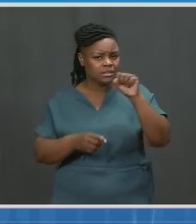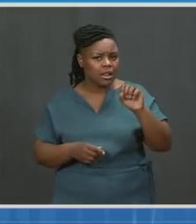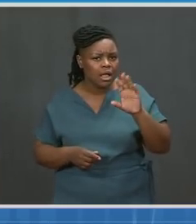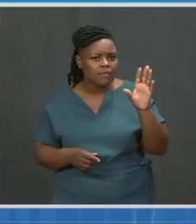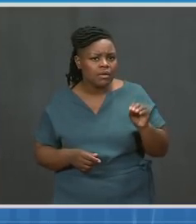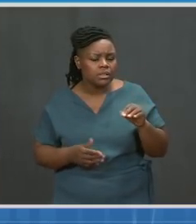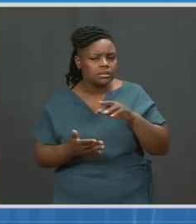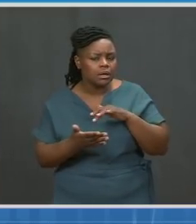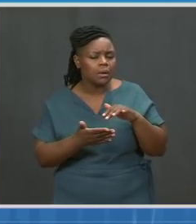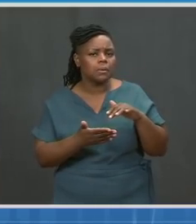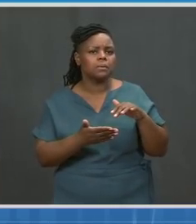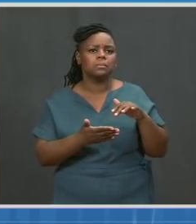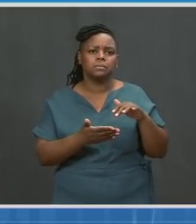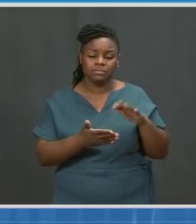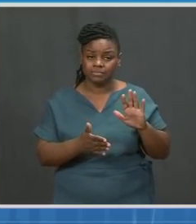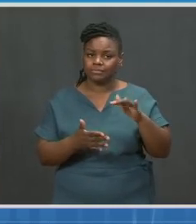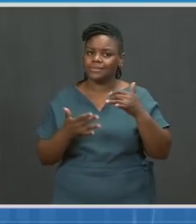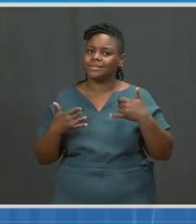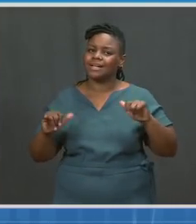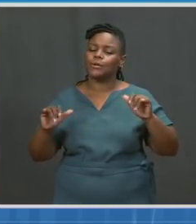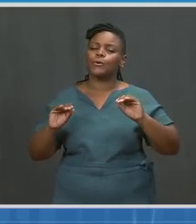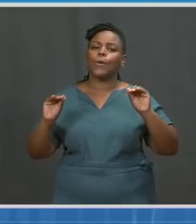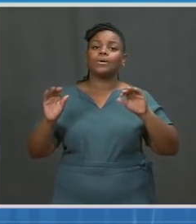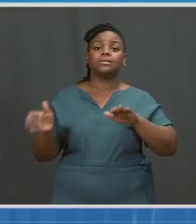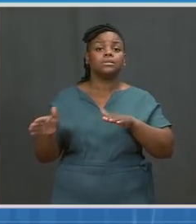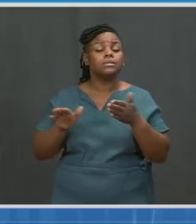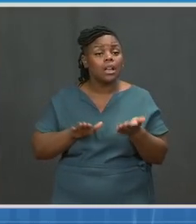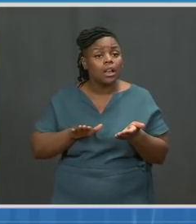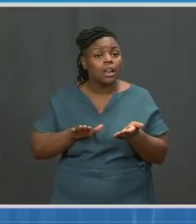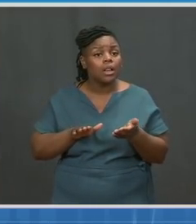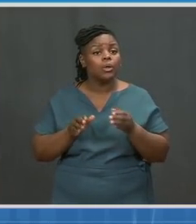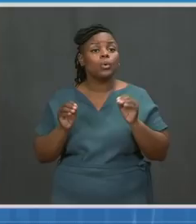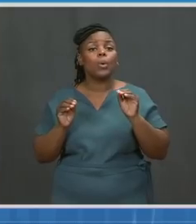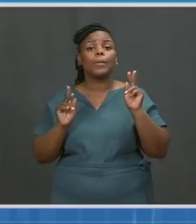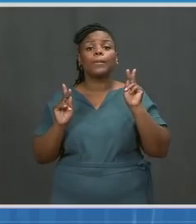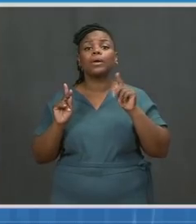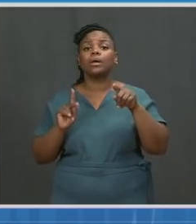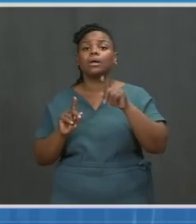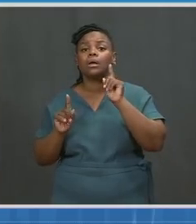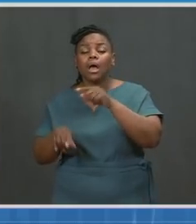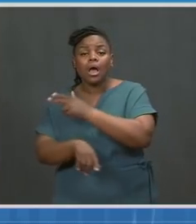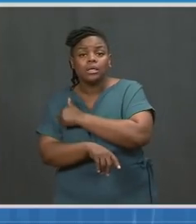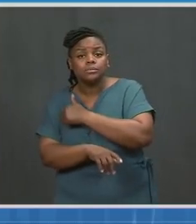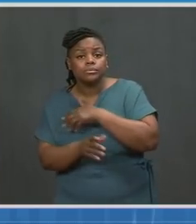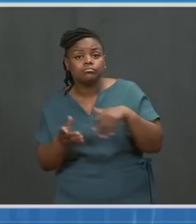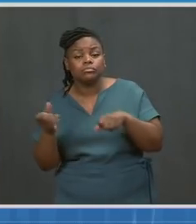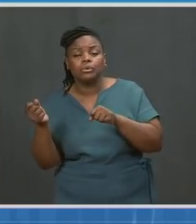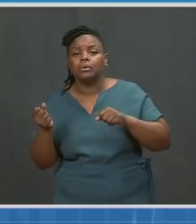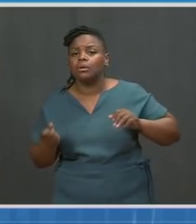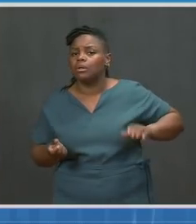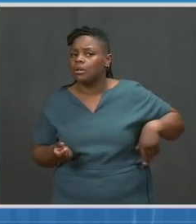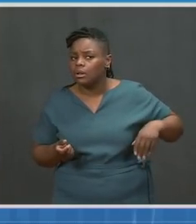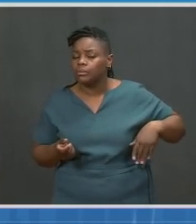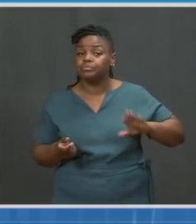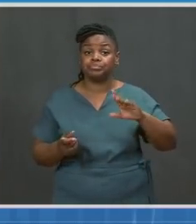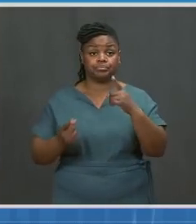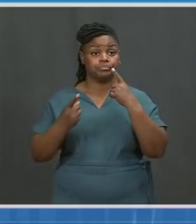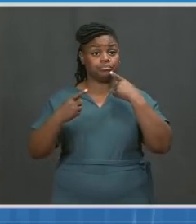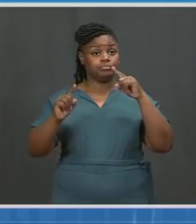there were virtually no deaths or hospitalizations. So although the efficacy went down for moderate disease,